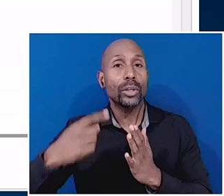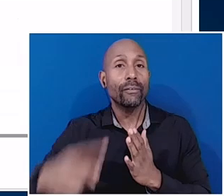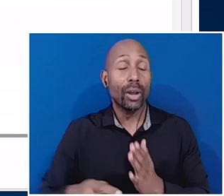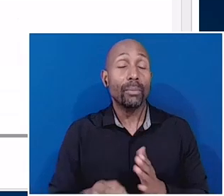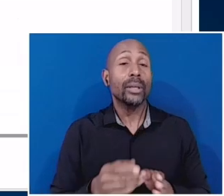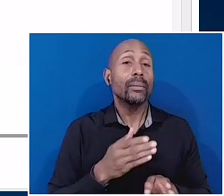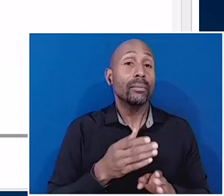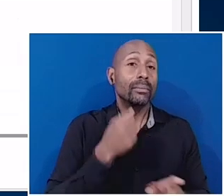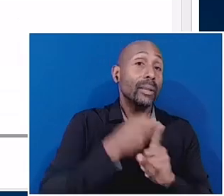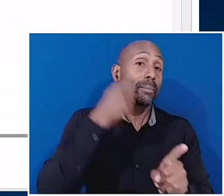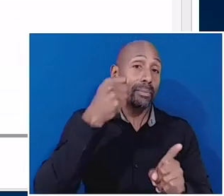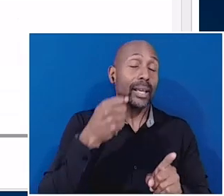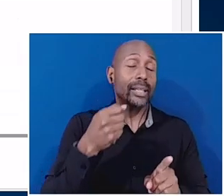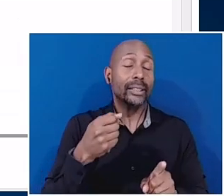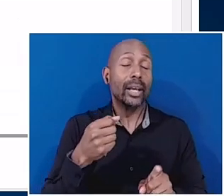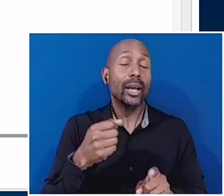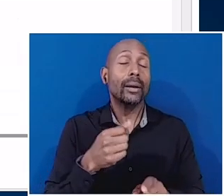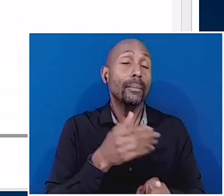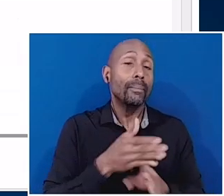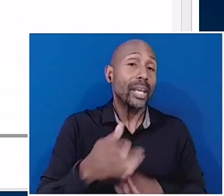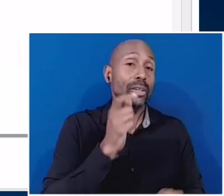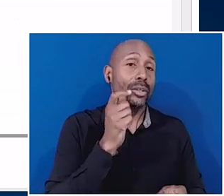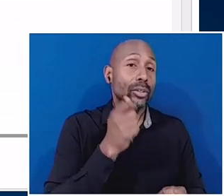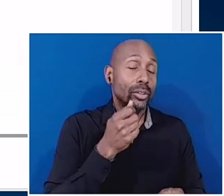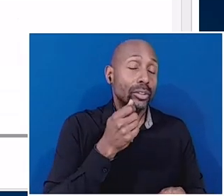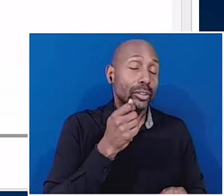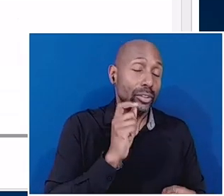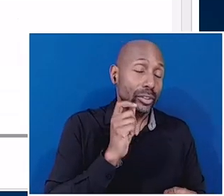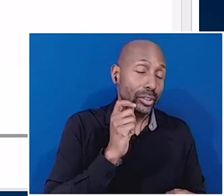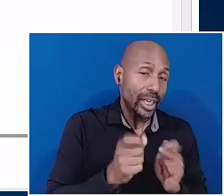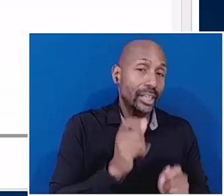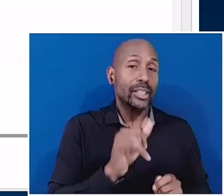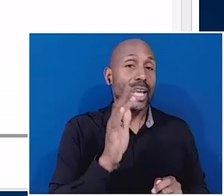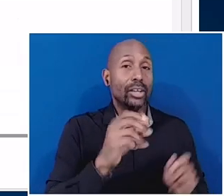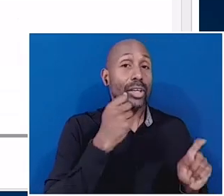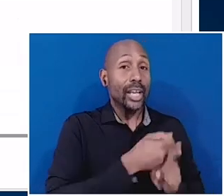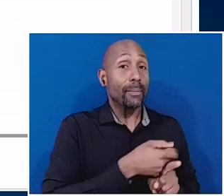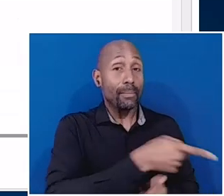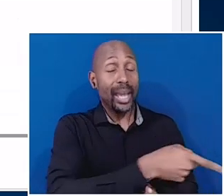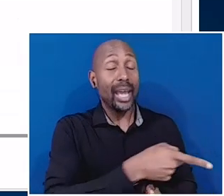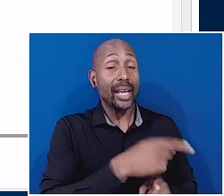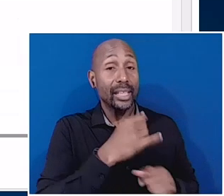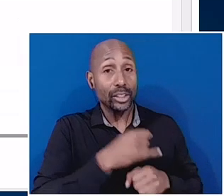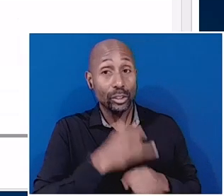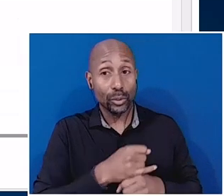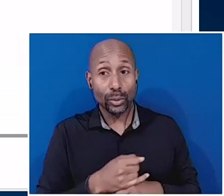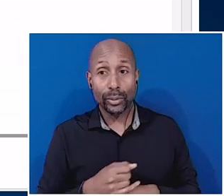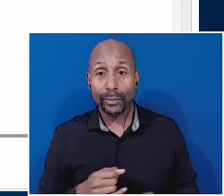resources and capacity. And the Department has also mentioned the real need to focus review on the greatest